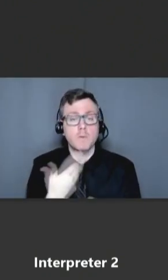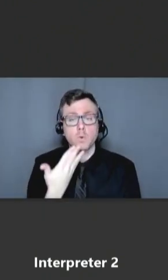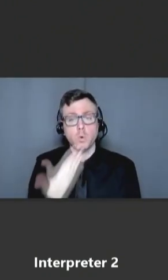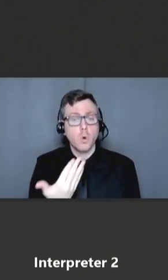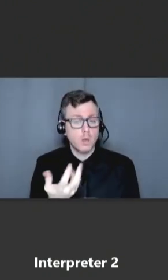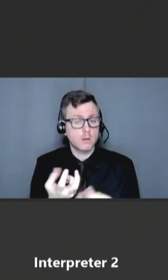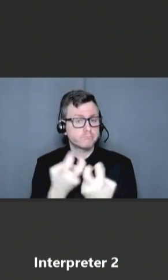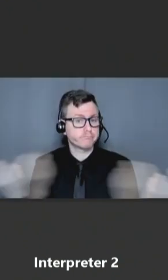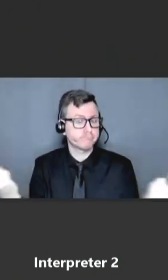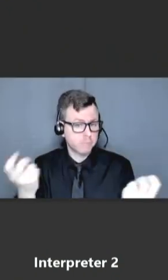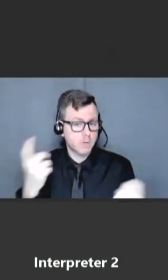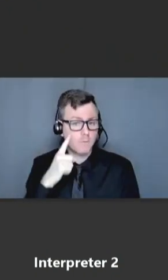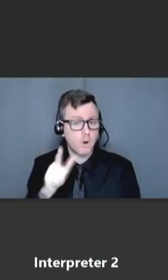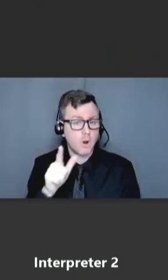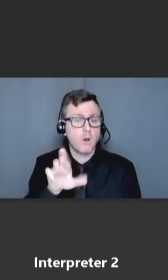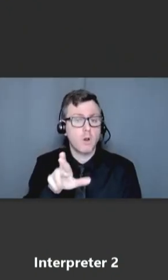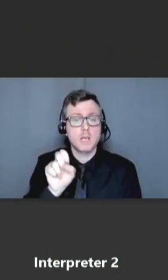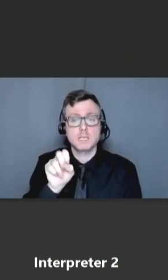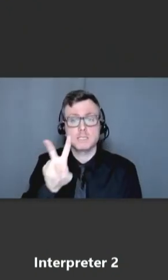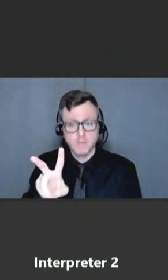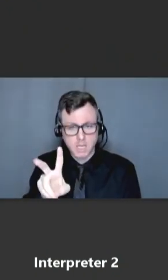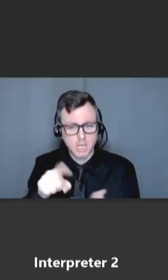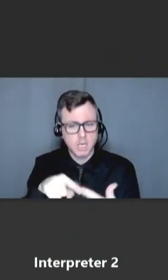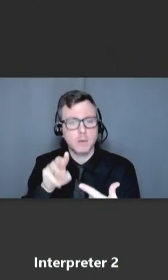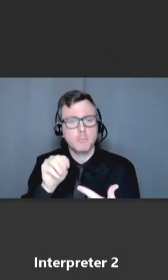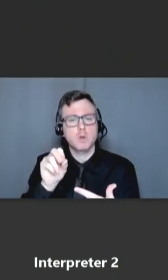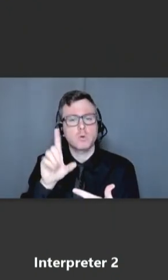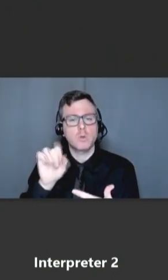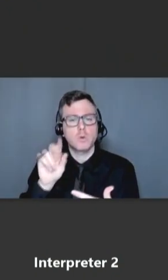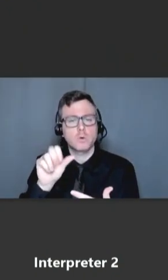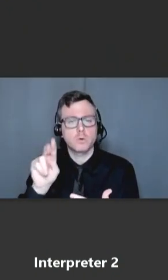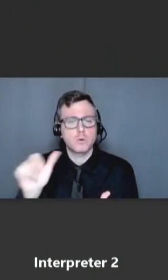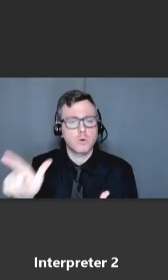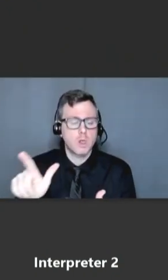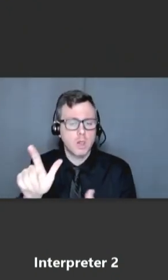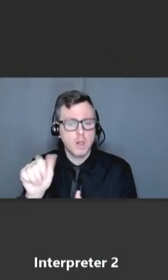RSV vaccines and monoclonal antibodies and the potential for vaccines to be available